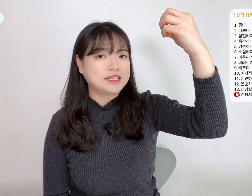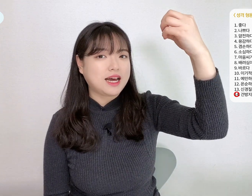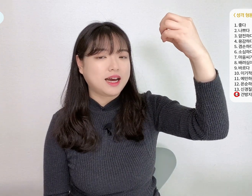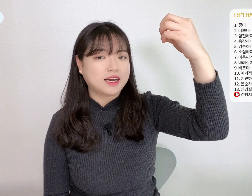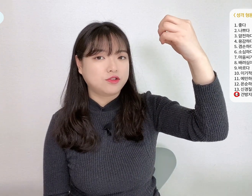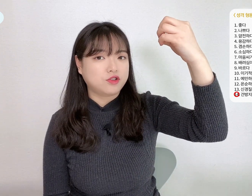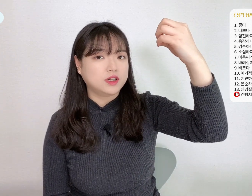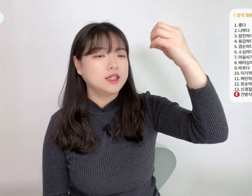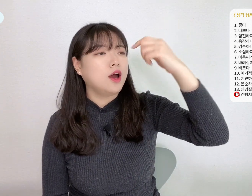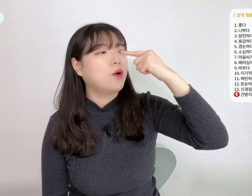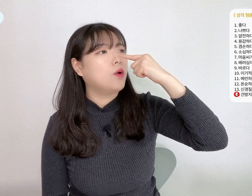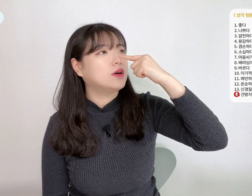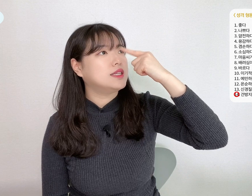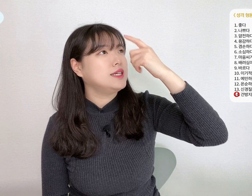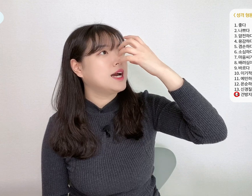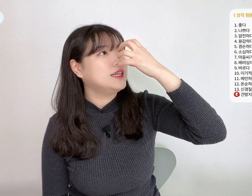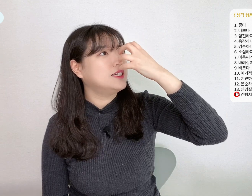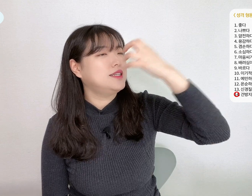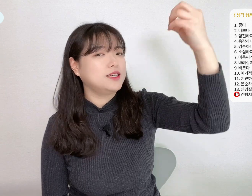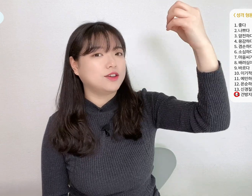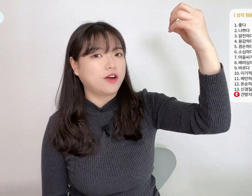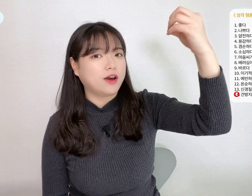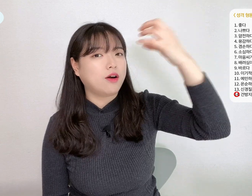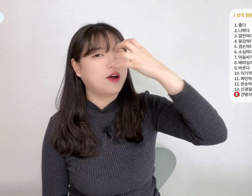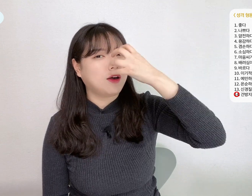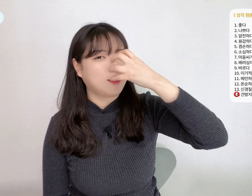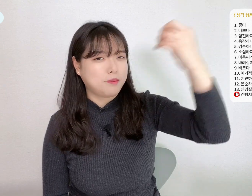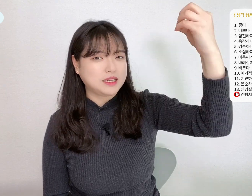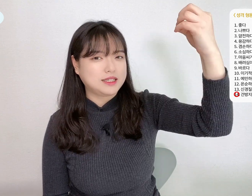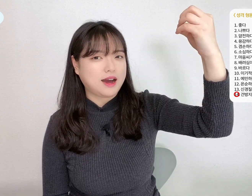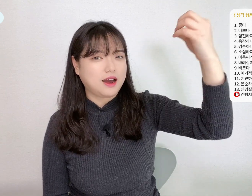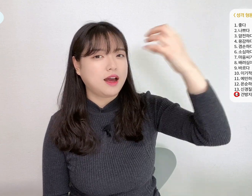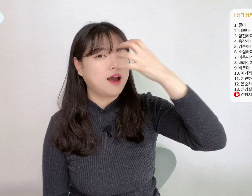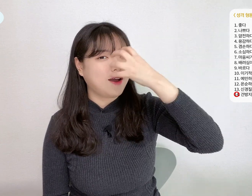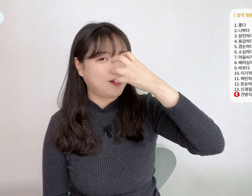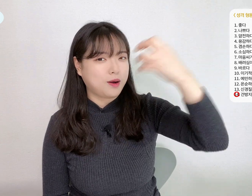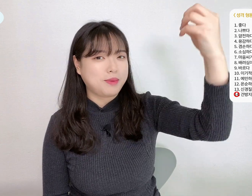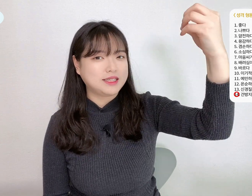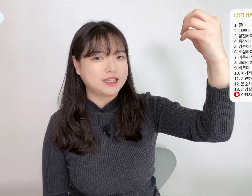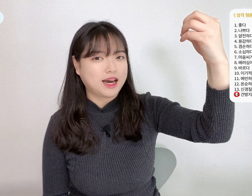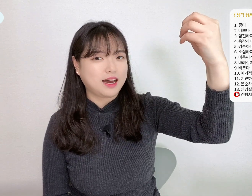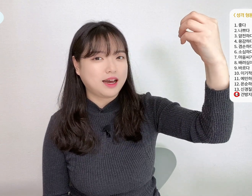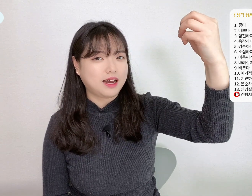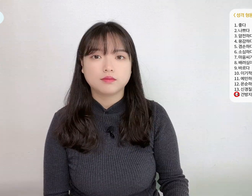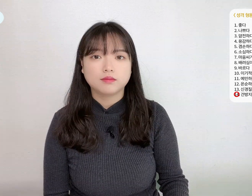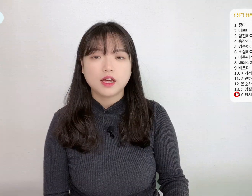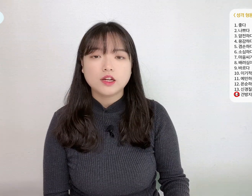[be impertinent] In this state, Suhyeong brings it to my nose and pulls it upwards,